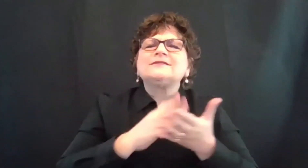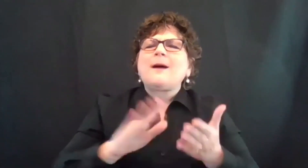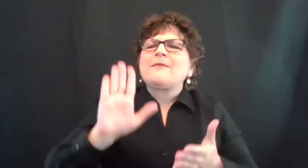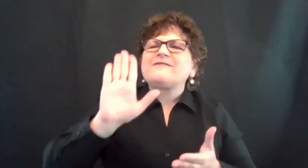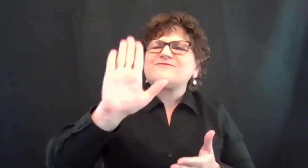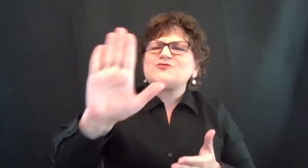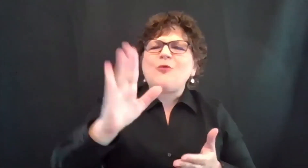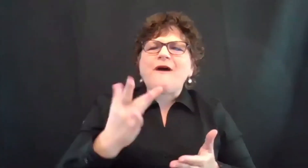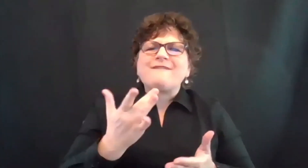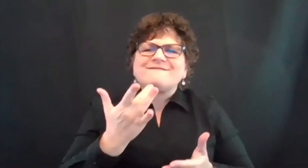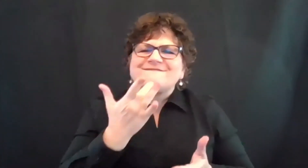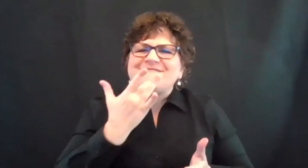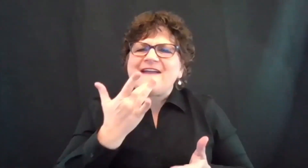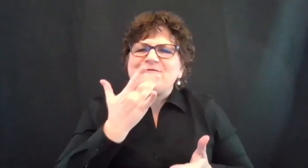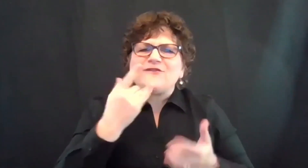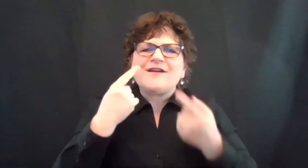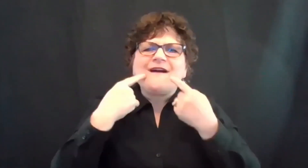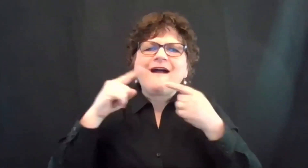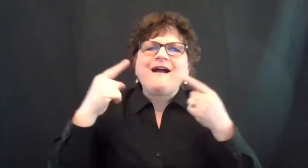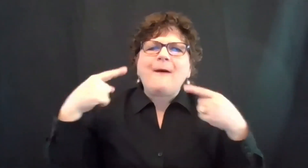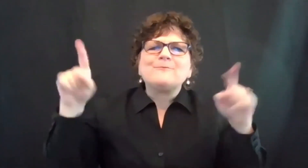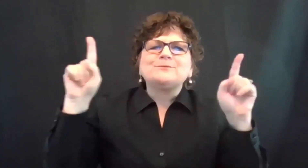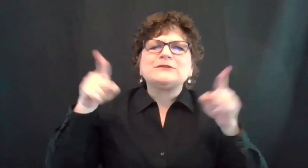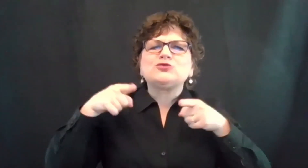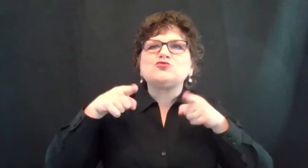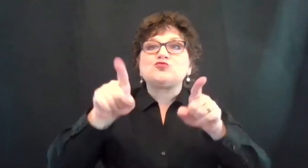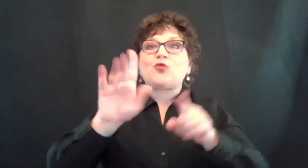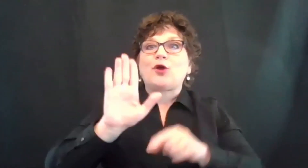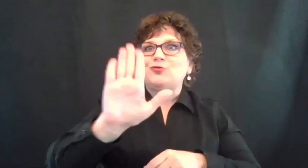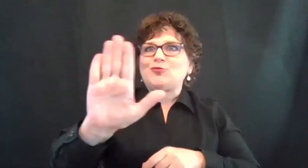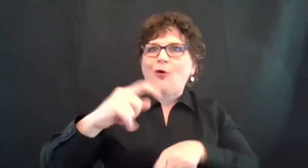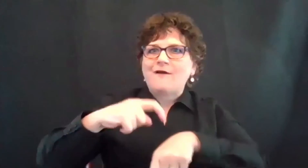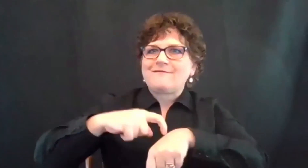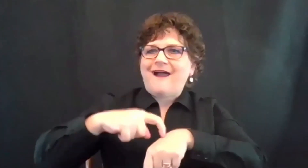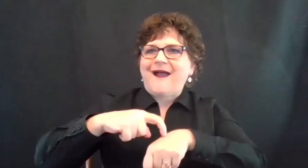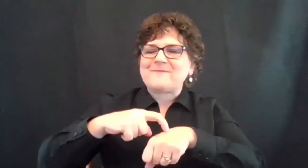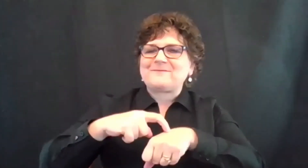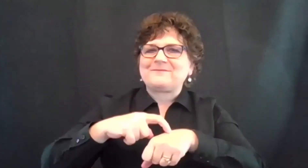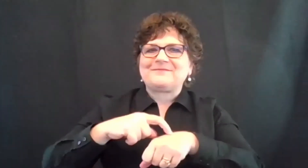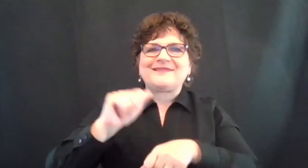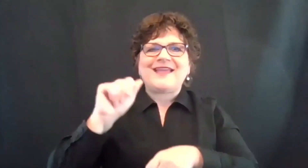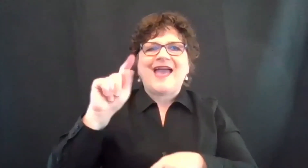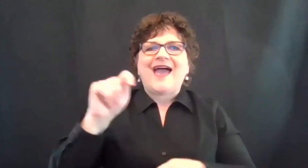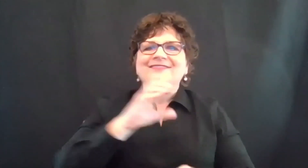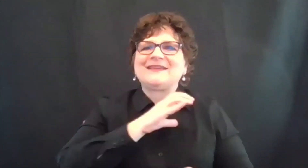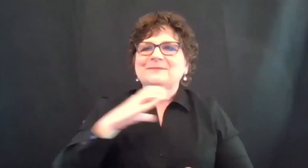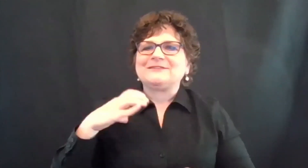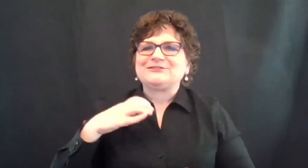What are some of your favorite accomplishments during your time at the Commission?